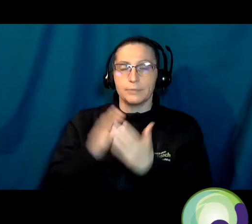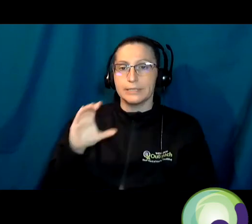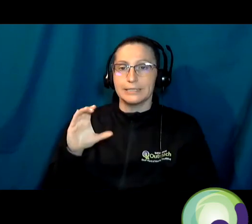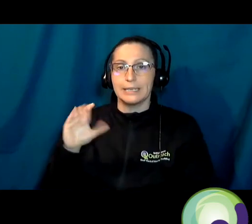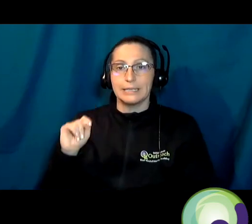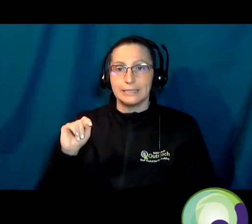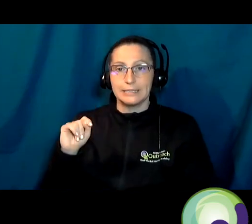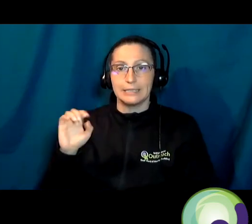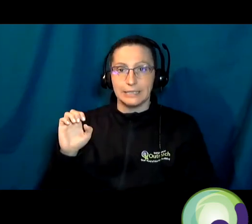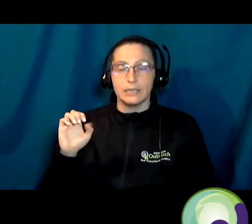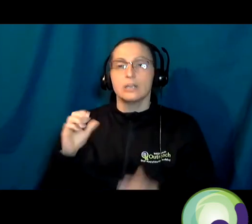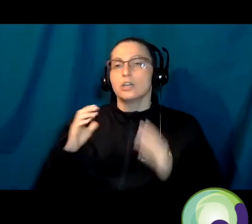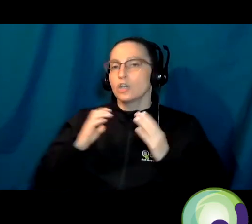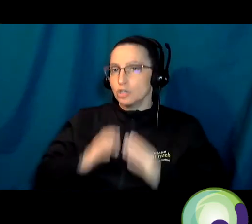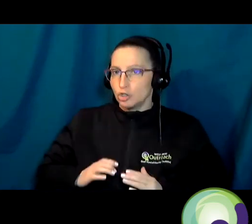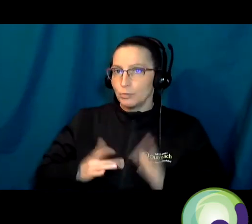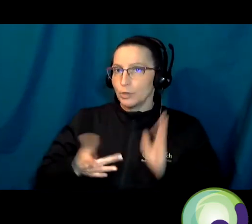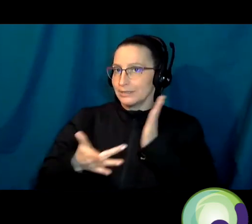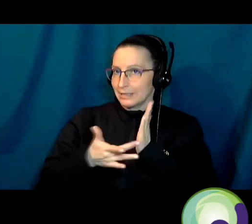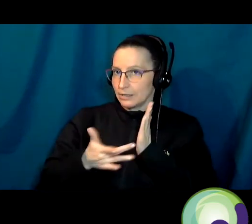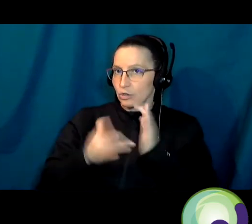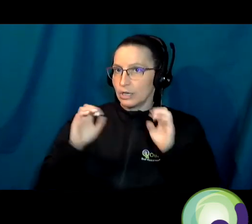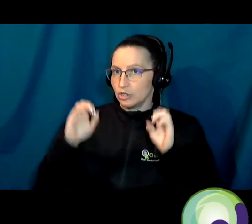consumer and technical education, whether it might be